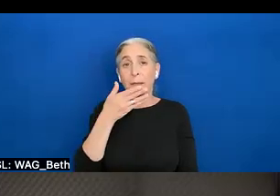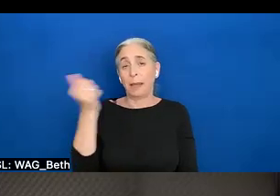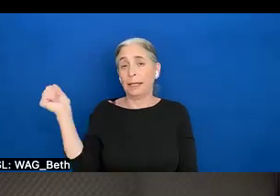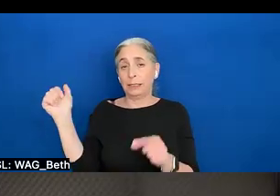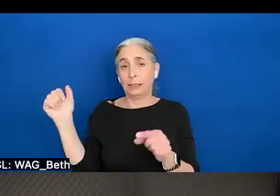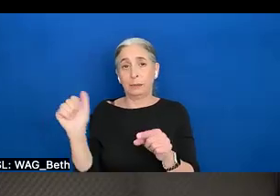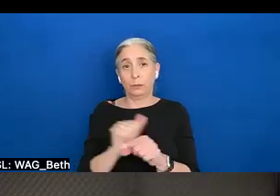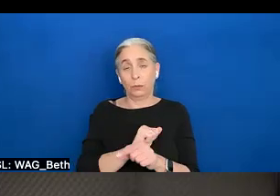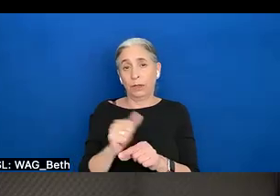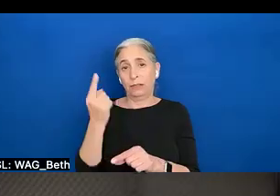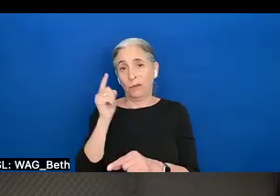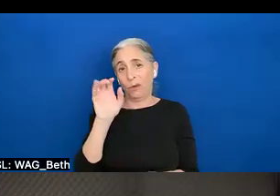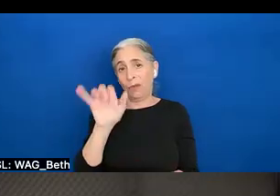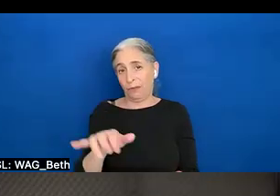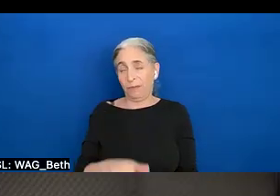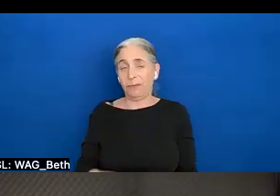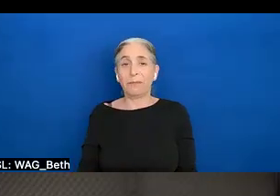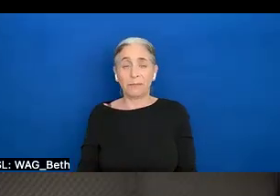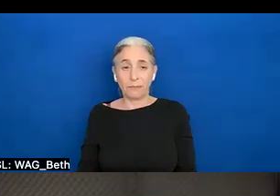best practice for that.